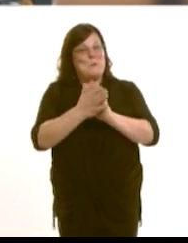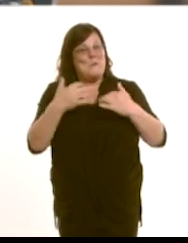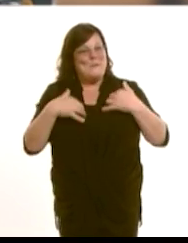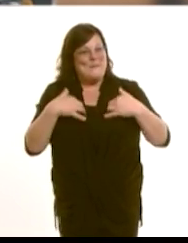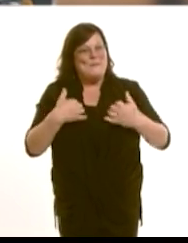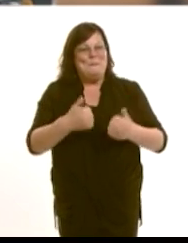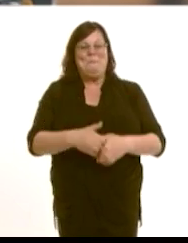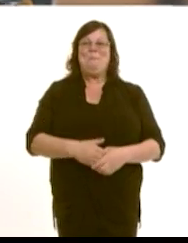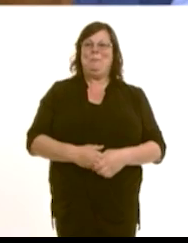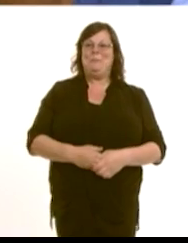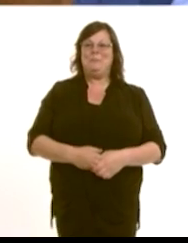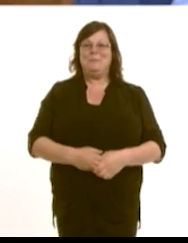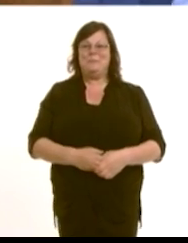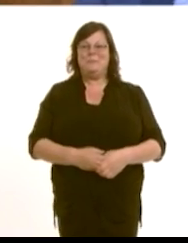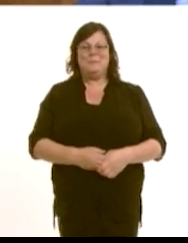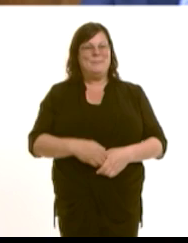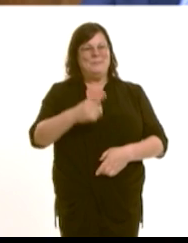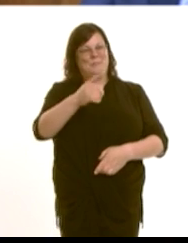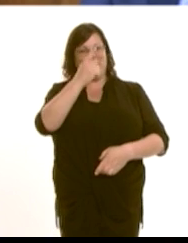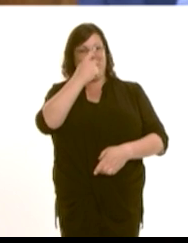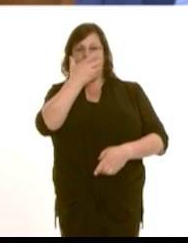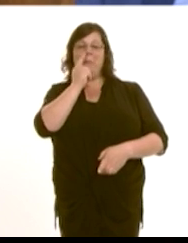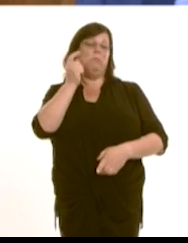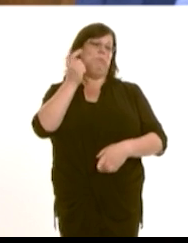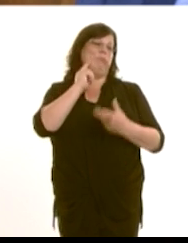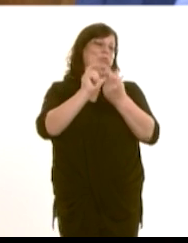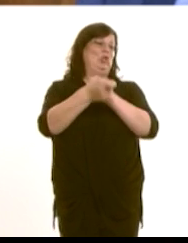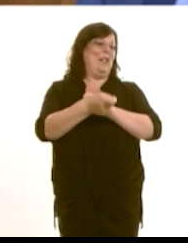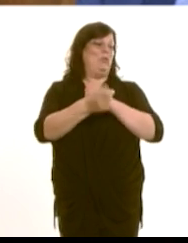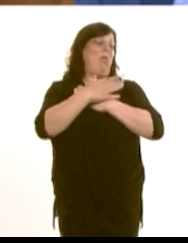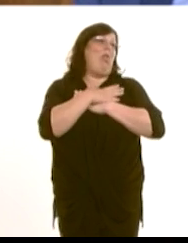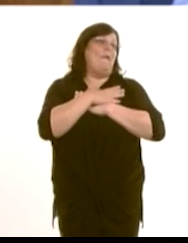Well, converts are always welcome, of course.